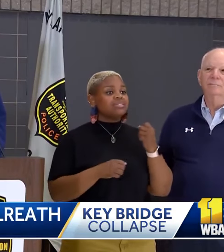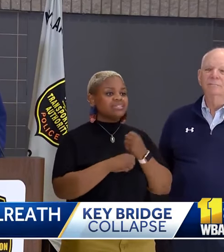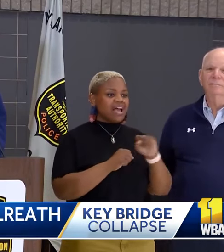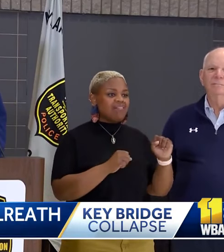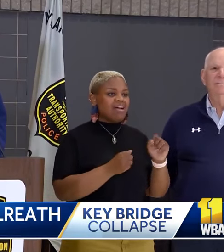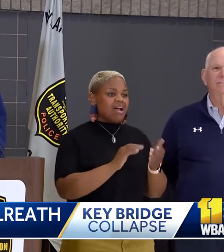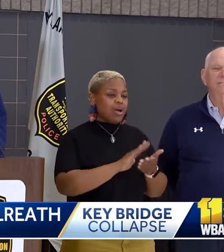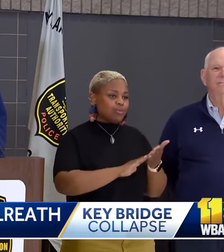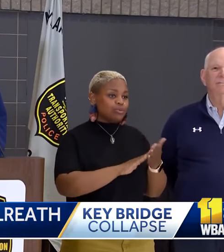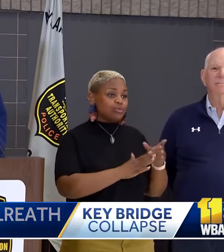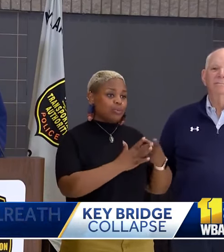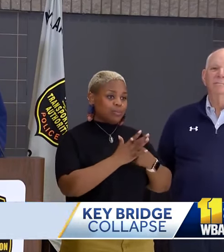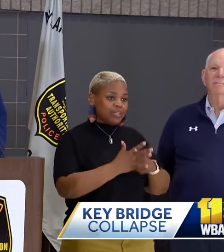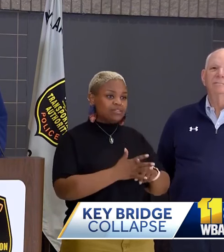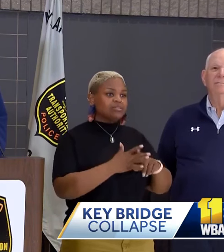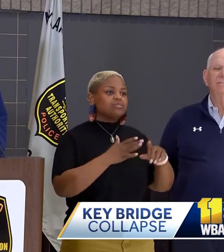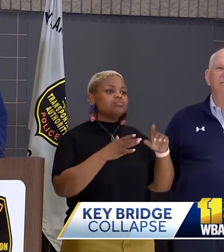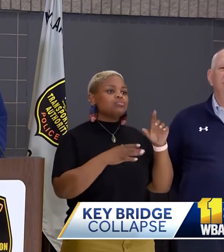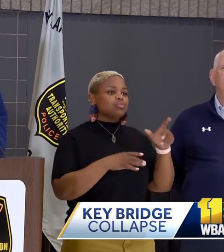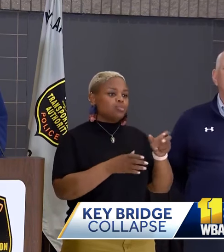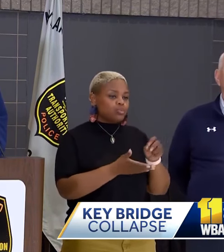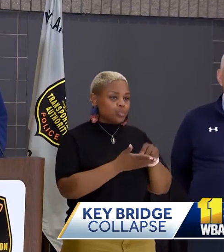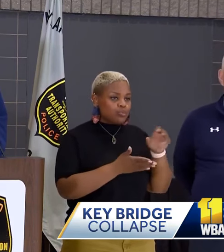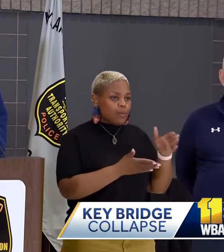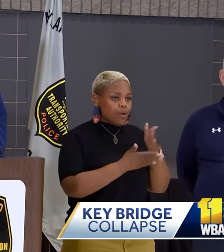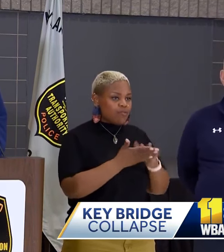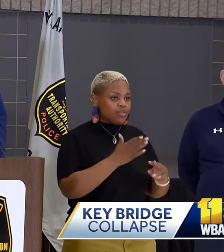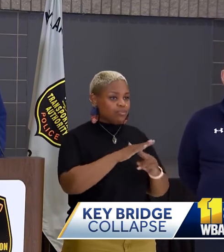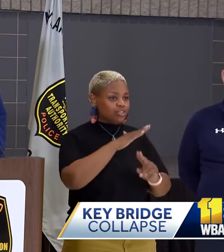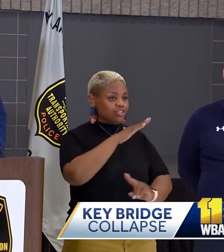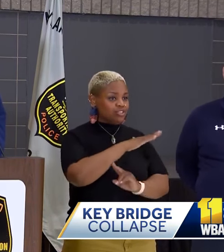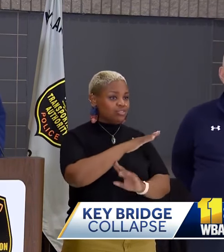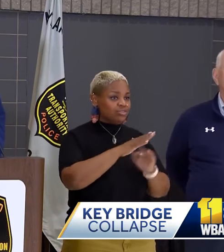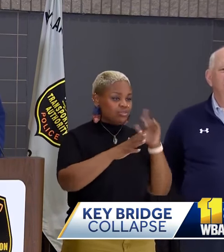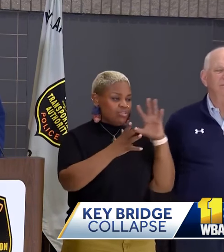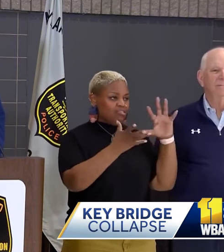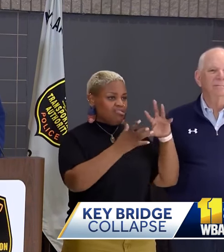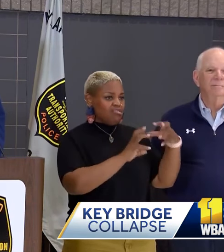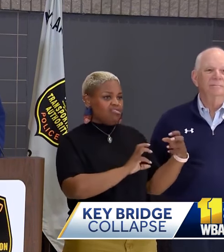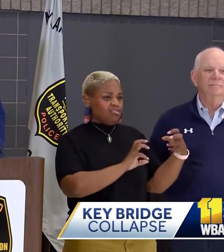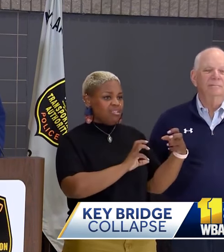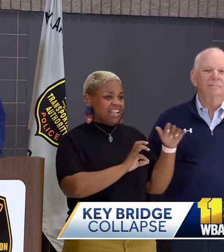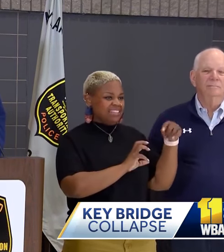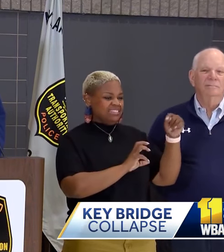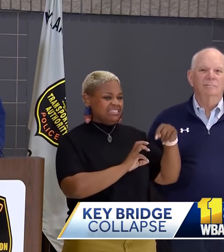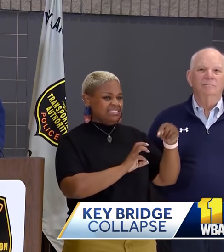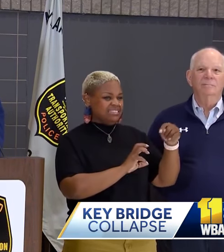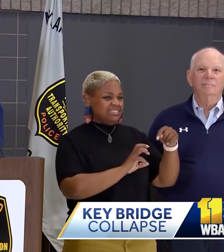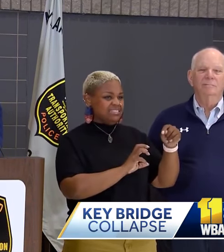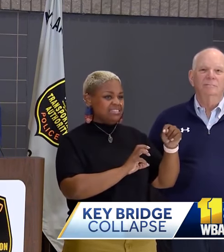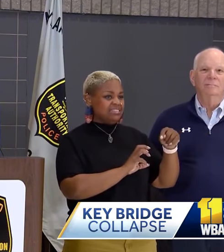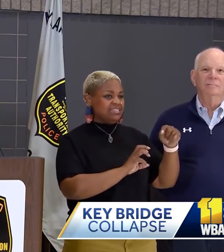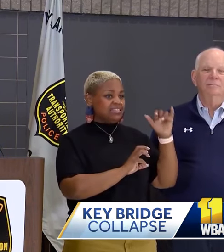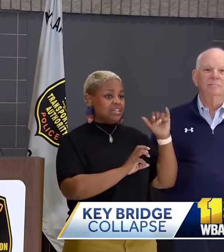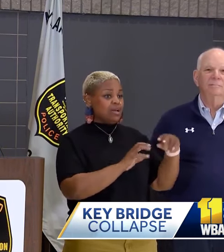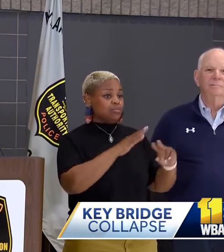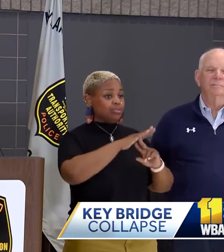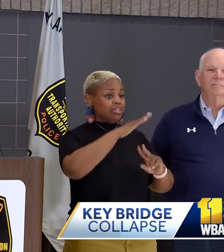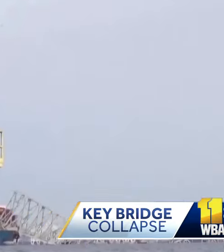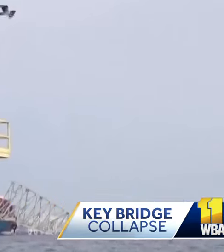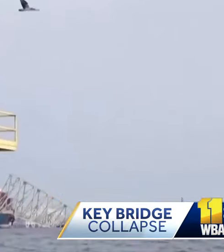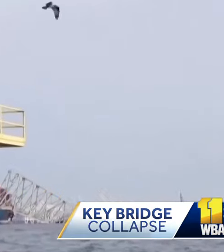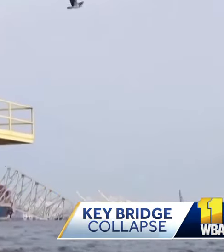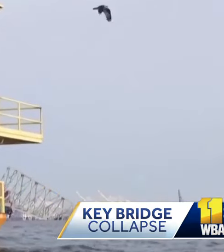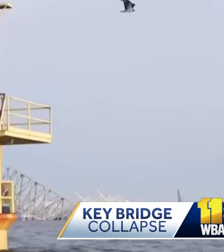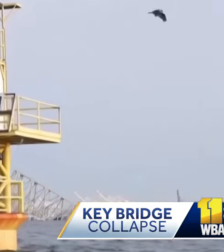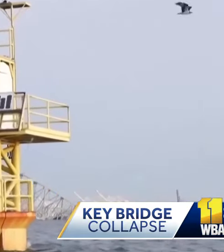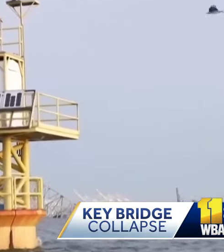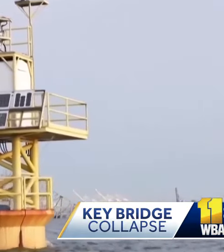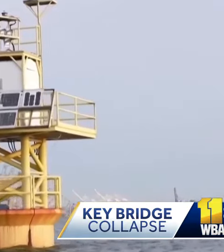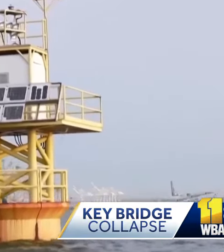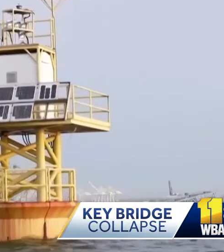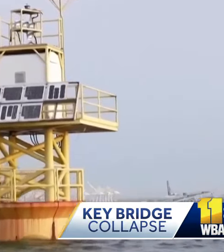WE NEED TO LIFT THOSE UNDAMMED CONTAINERS OFF TO GIVE US SPACE TO SAFELY OPERATE, TO BEGIN TO PLAN TO REMOVE PORTIONS OF THE BRIDGE THAT ARE ALSO NOW EMBEDDED INTO THE SHIP.